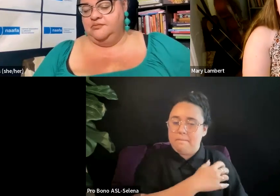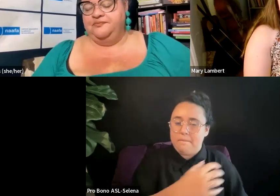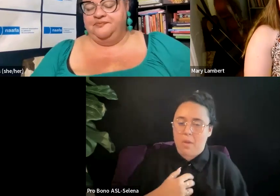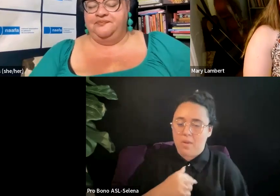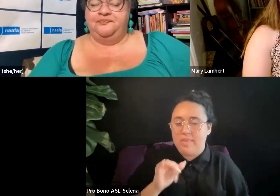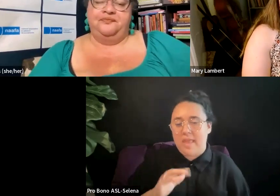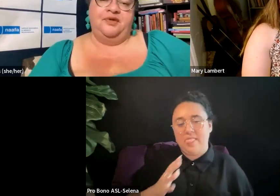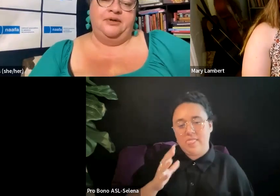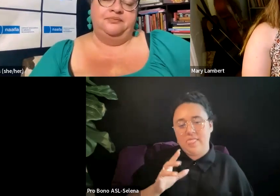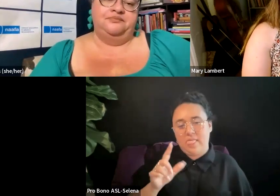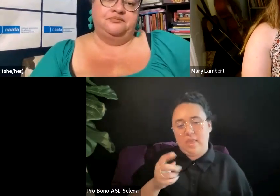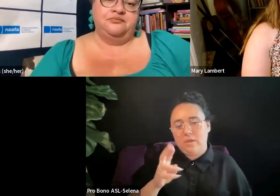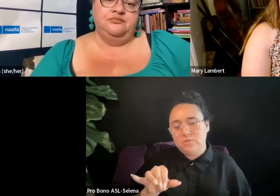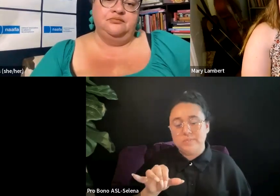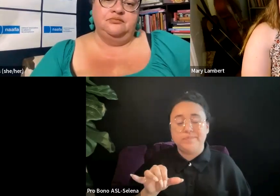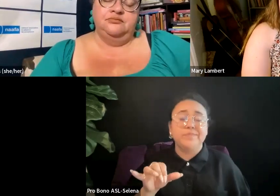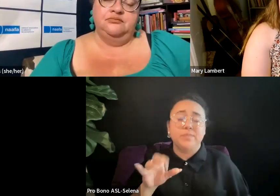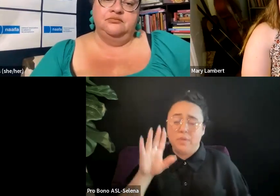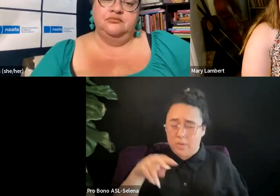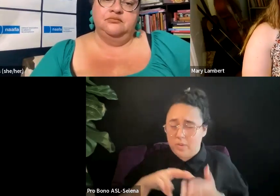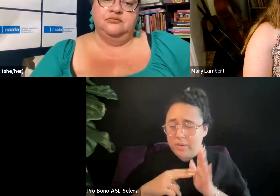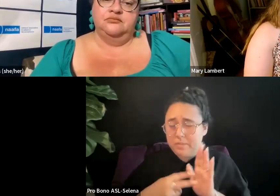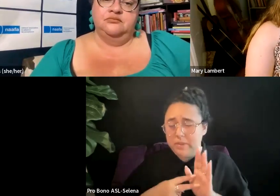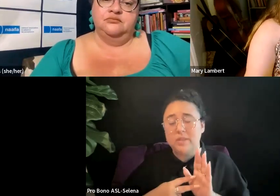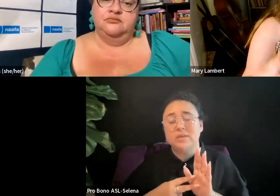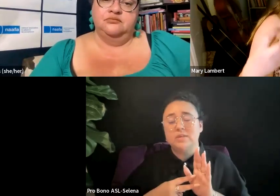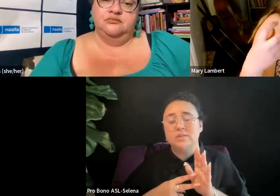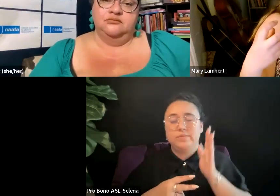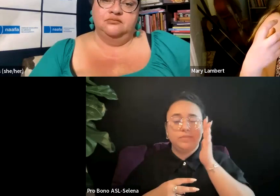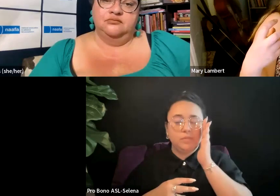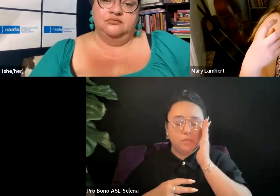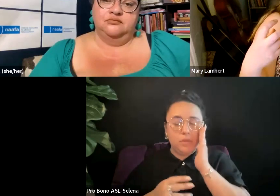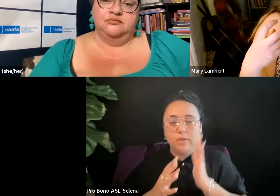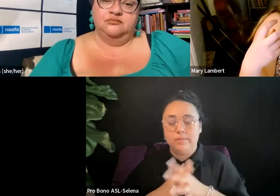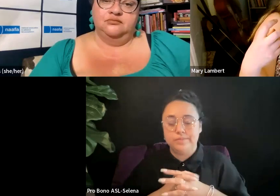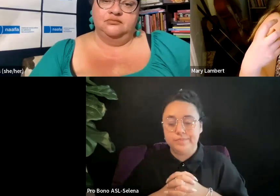I think there are people that release their their